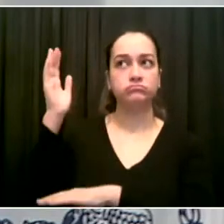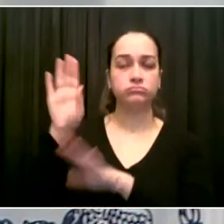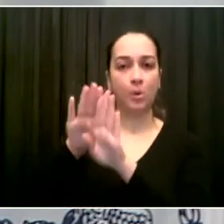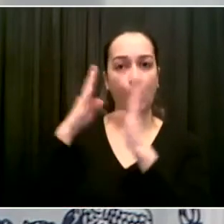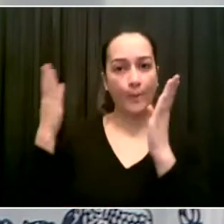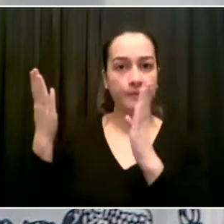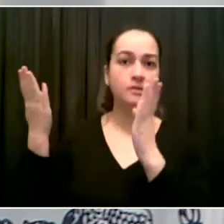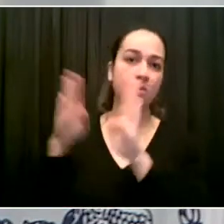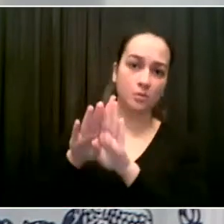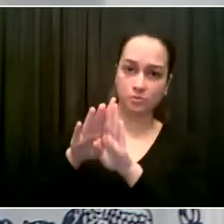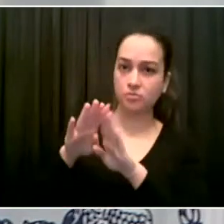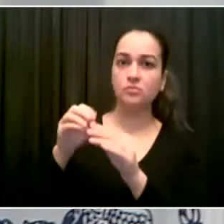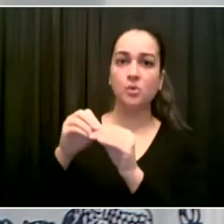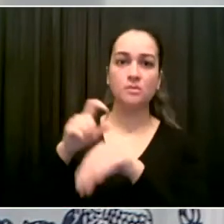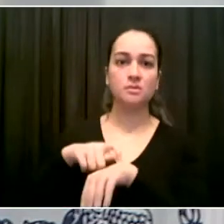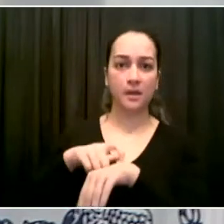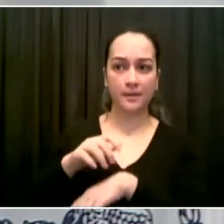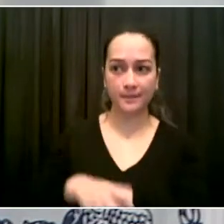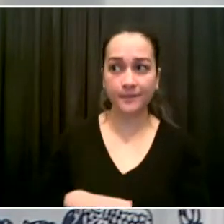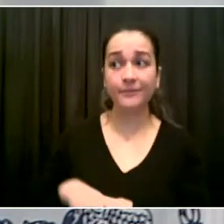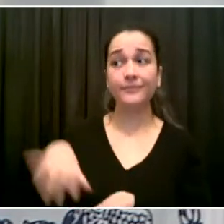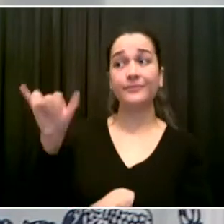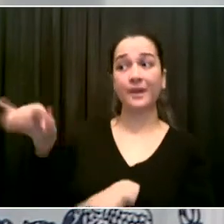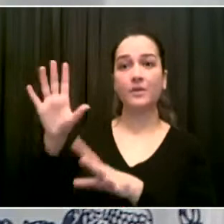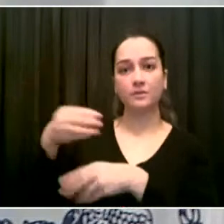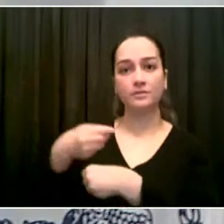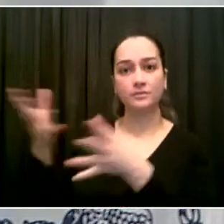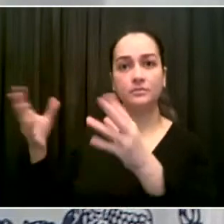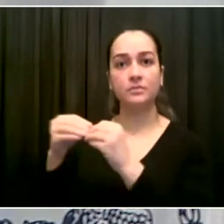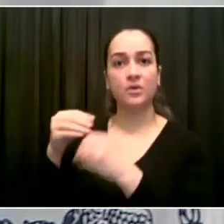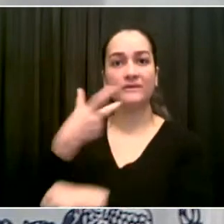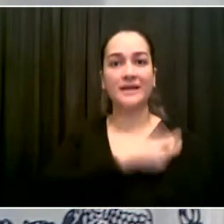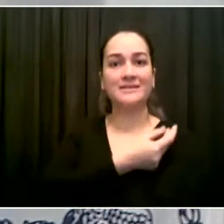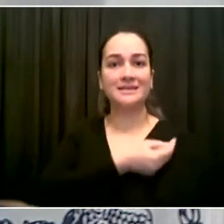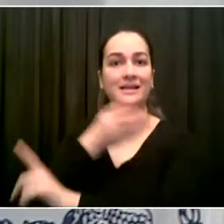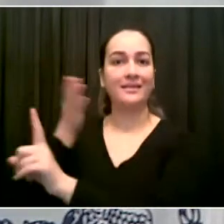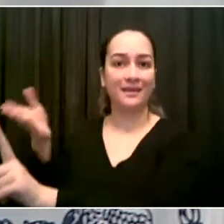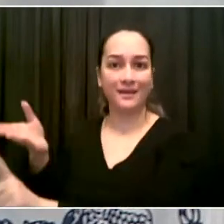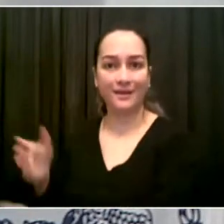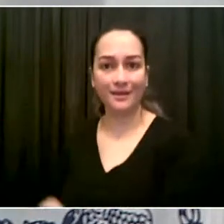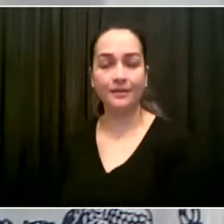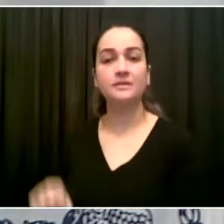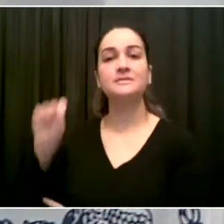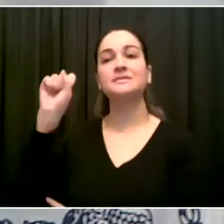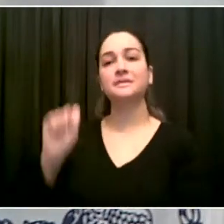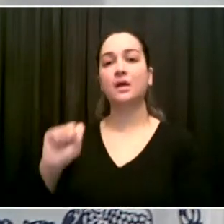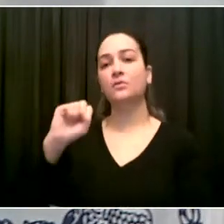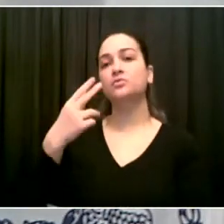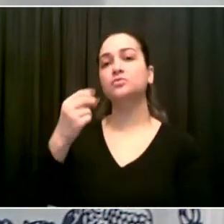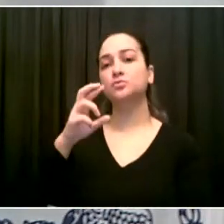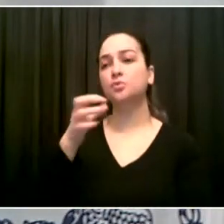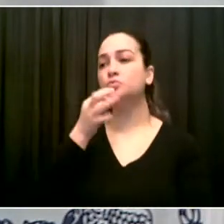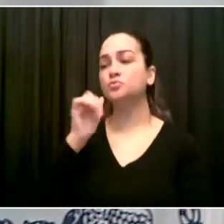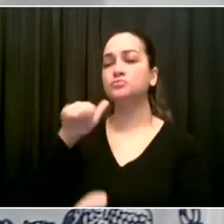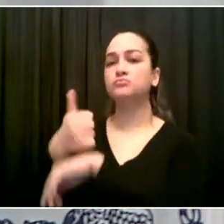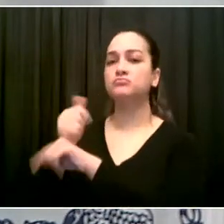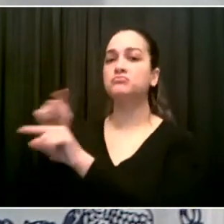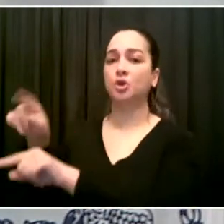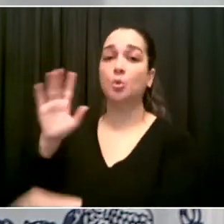EMPIRE OUTLETS WE ARE EXPANDING THE NUMBER OF DOSES WE CAN PROVIDE. THAT EXPANSION WILL HAPPEN THHIS WEEK. BUT DEFINITELY